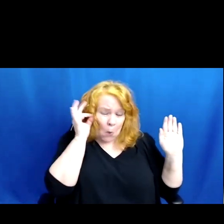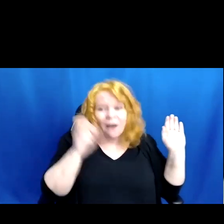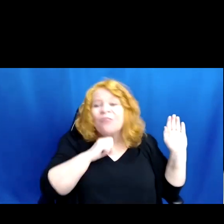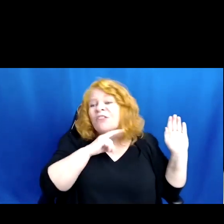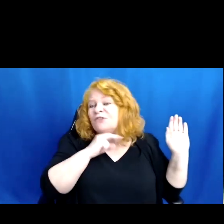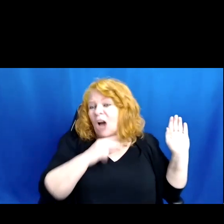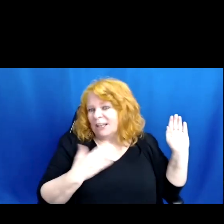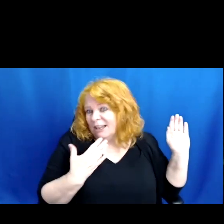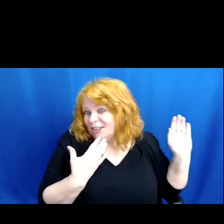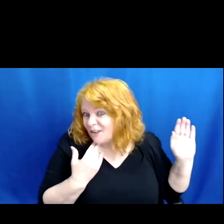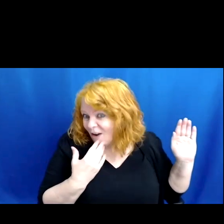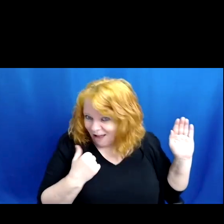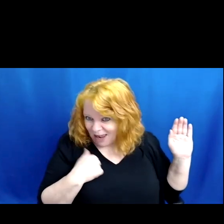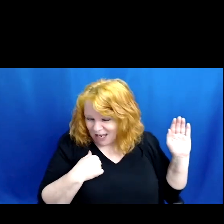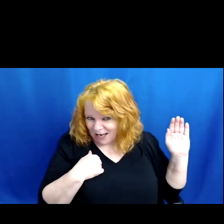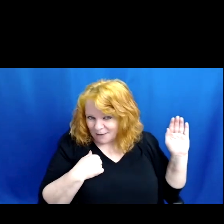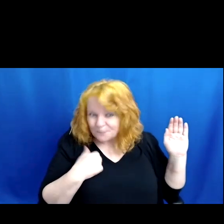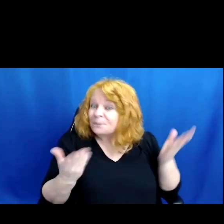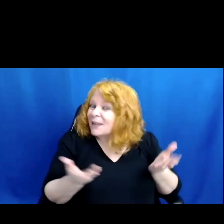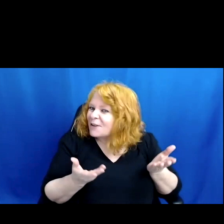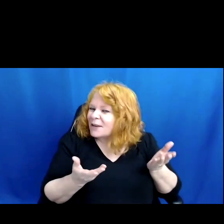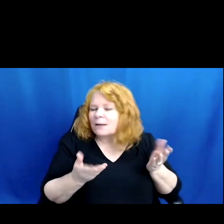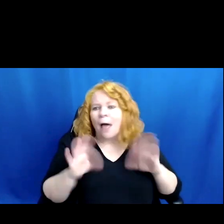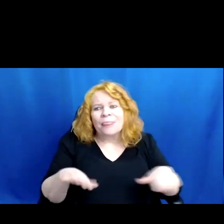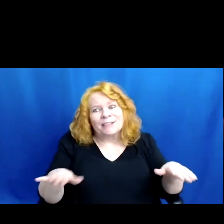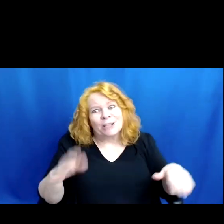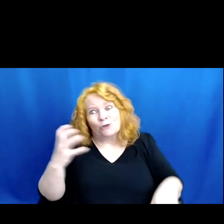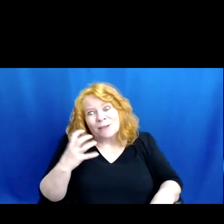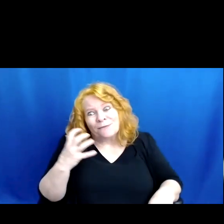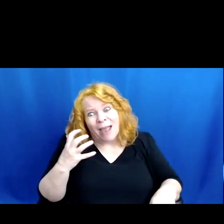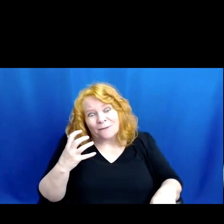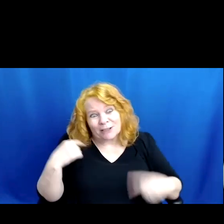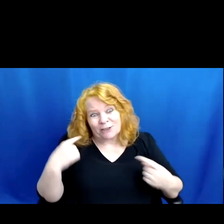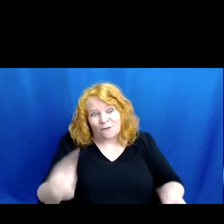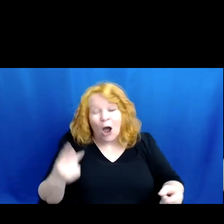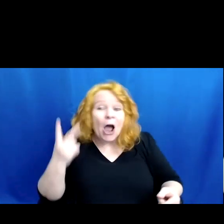I’ve got fabulously fabulous Fabiano the Frog on my hat.